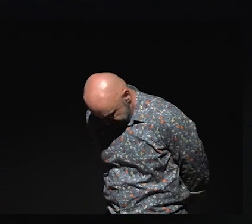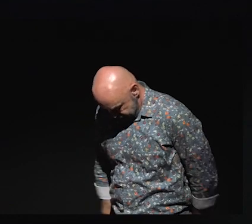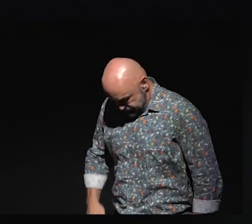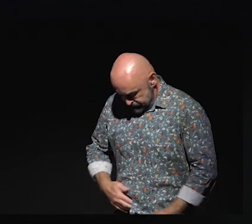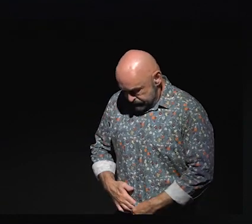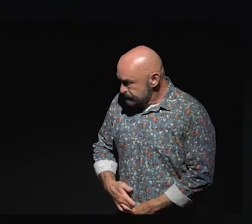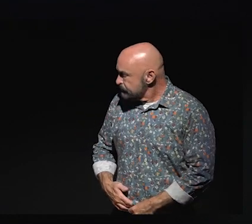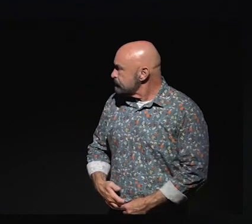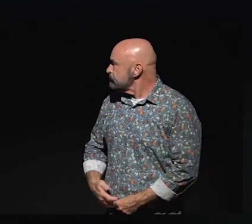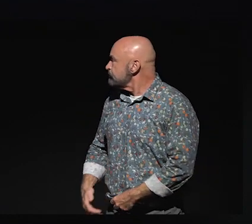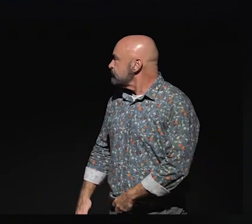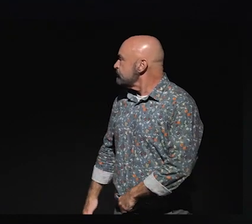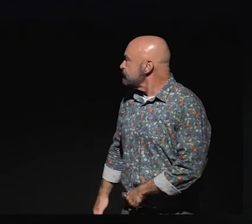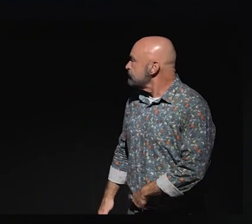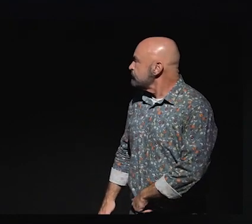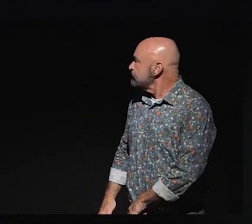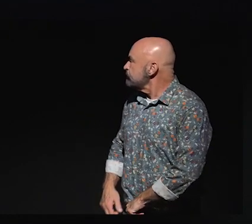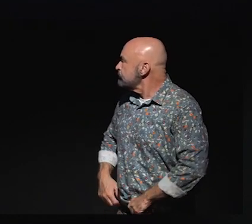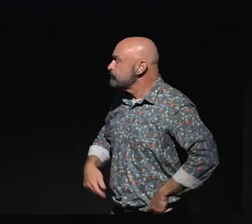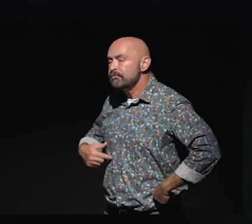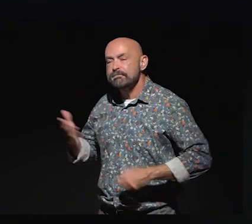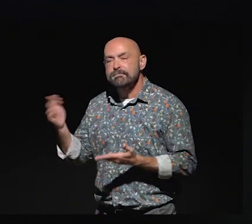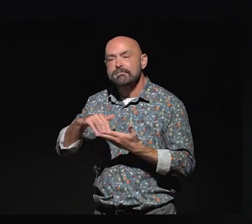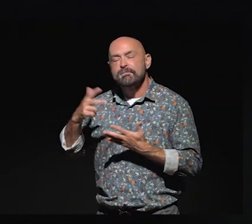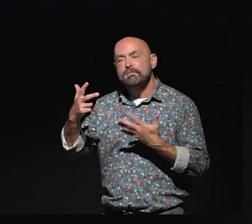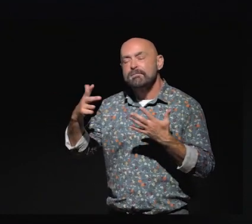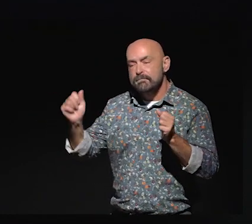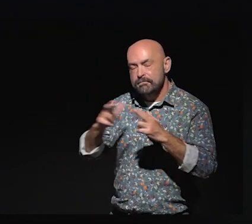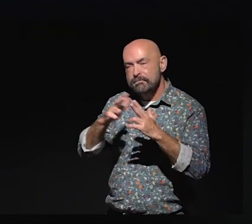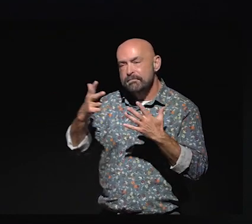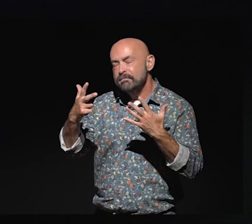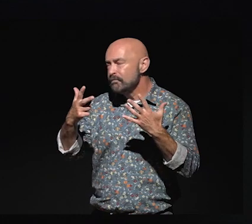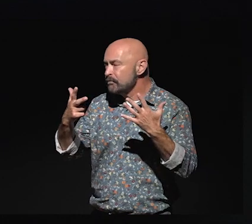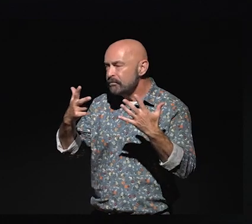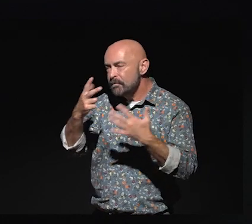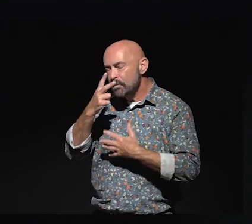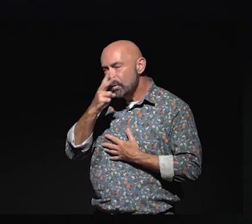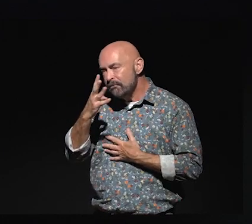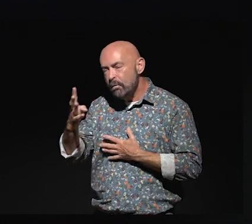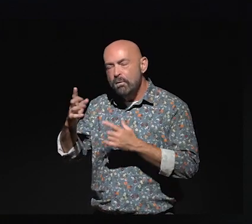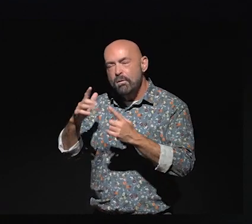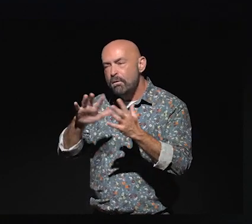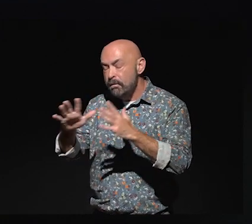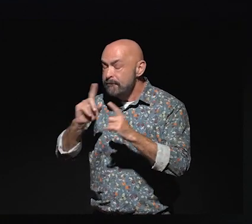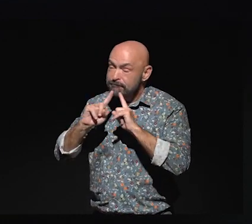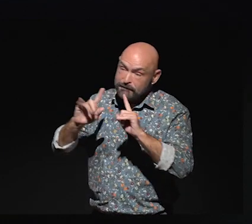Ingres comes back to Paris in 1824. He's famous from the moment he comes back.